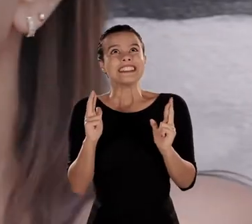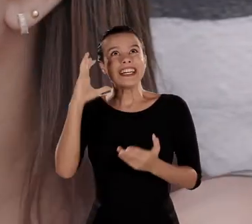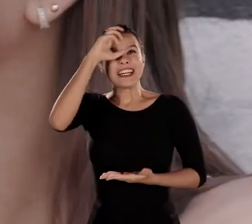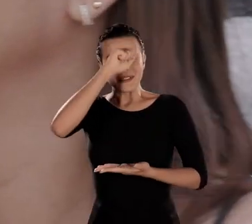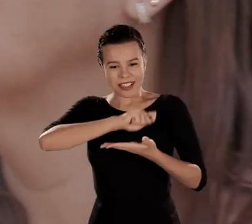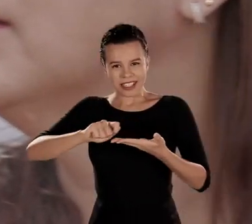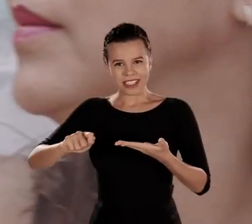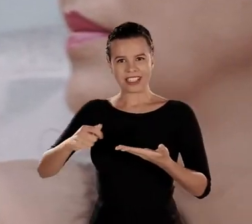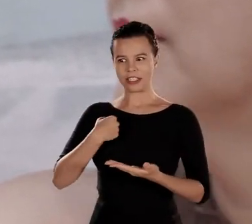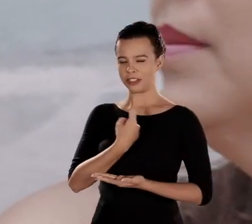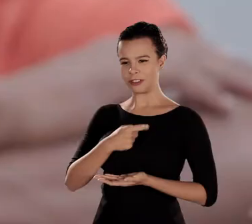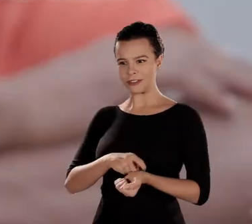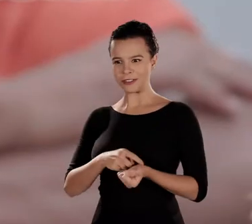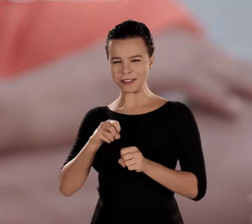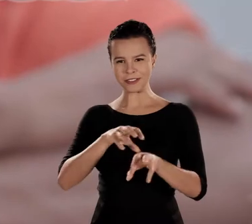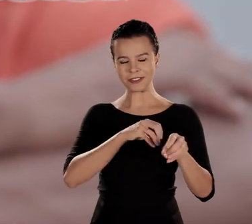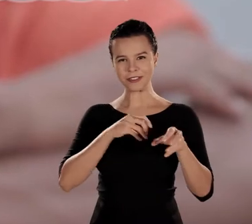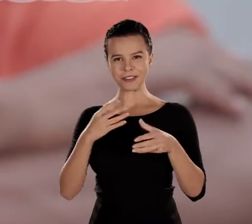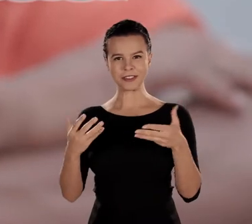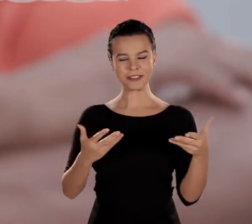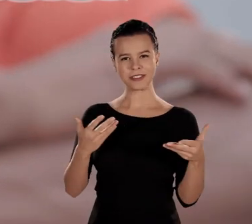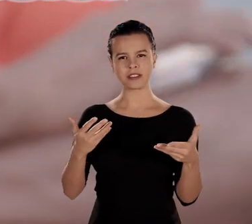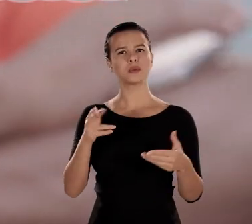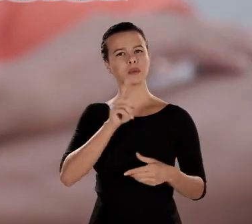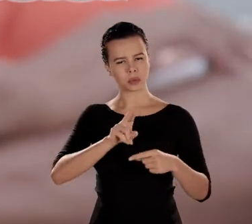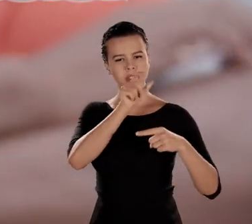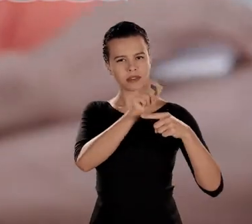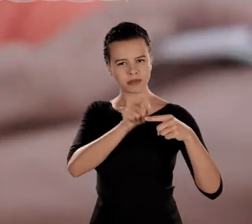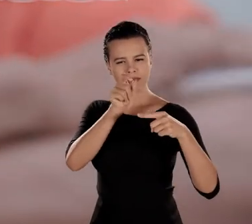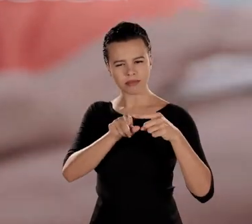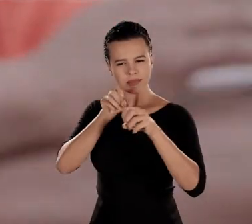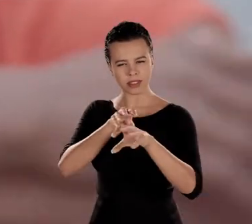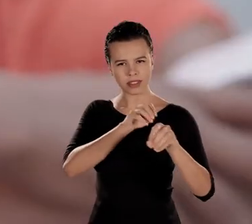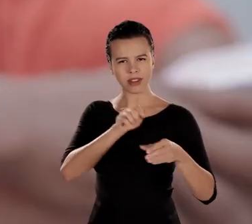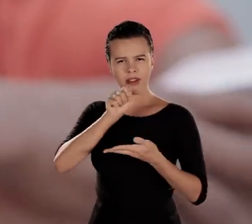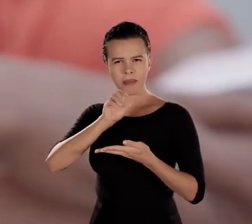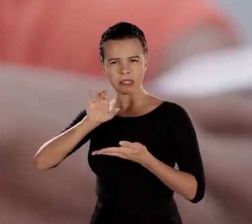We were eager and nervous too. We teach them syllables, the alphabet,